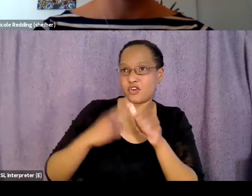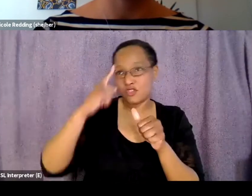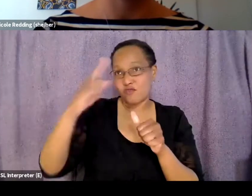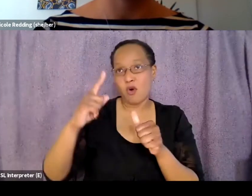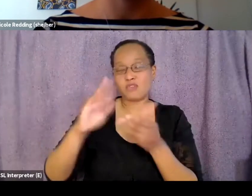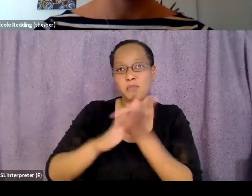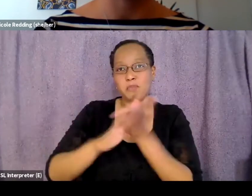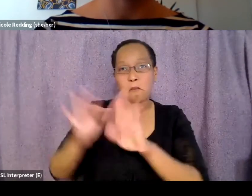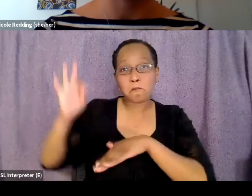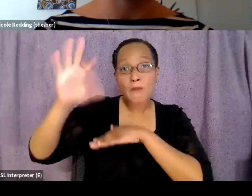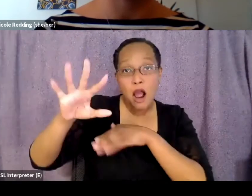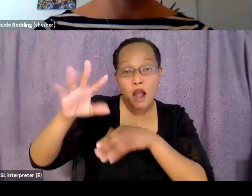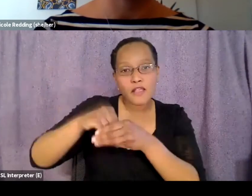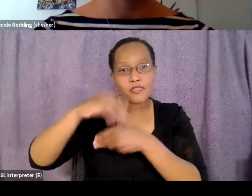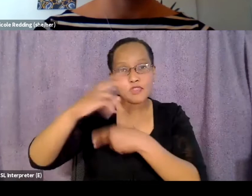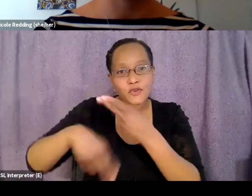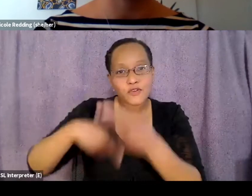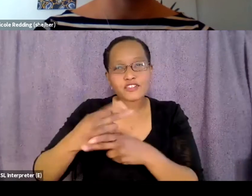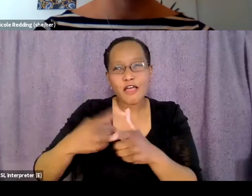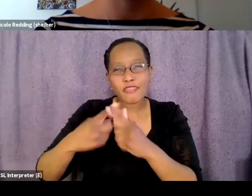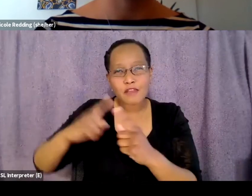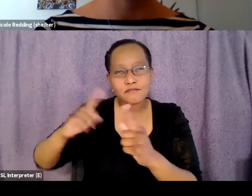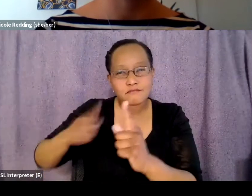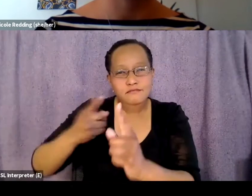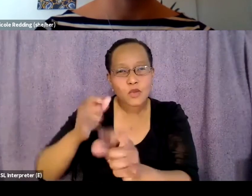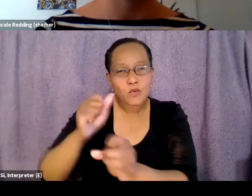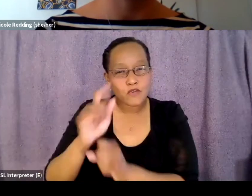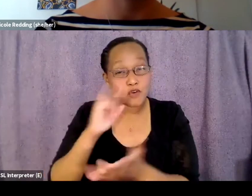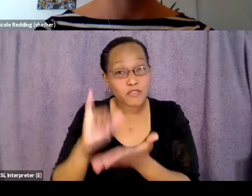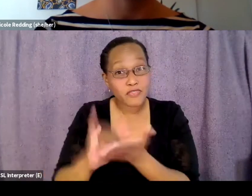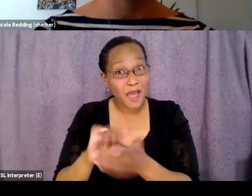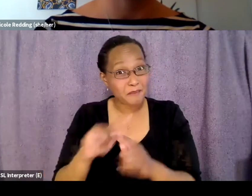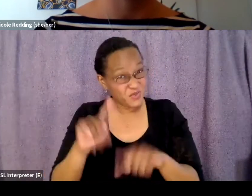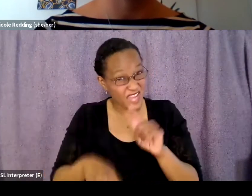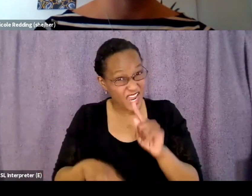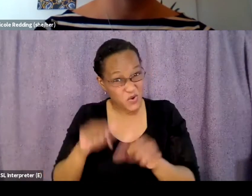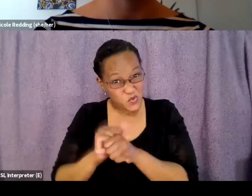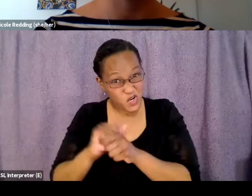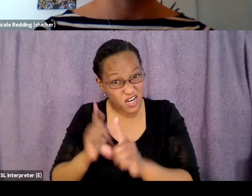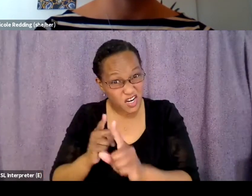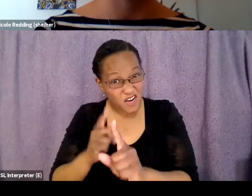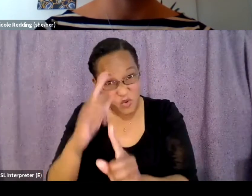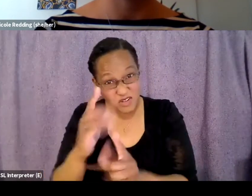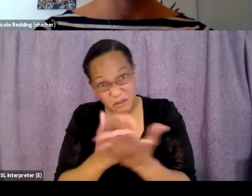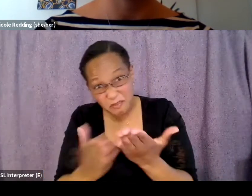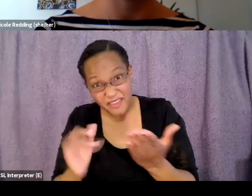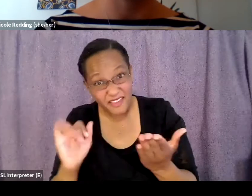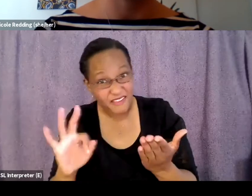and then you work for it, but you can't work for something if you don't yet know what it is you're working for, and you can't.